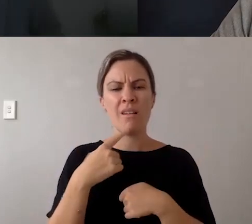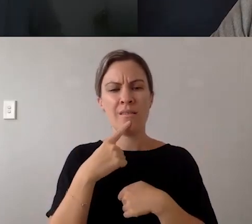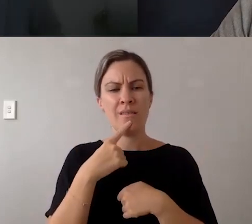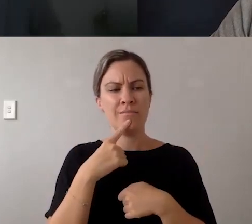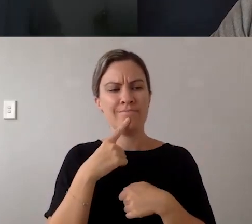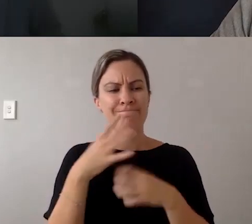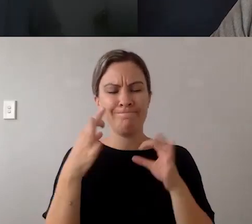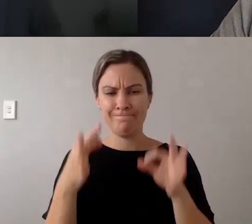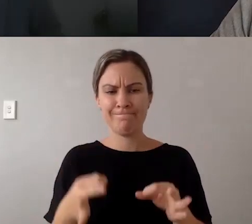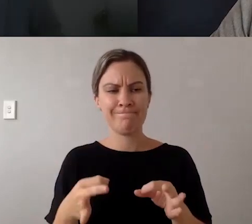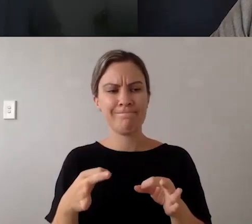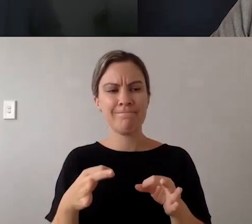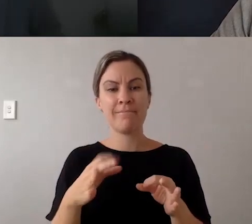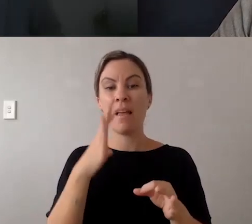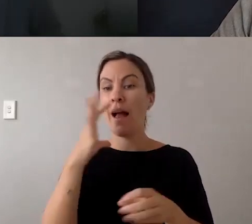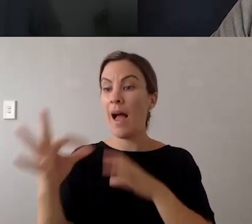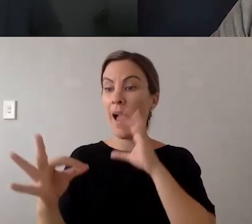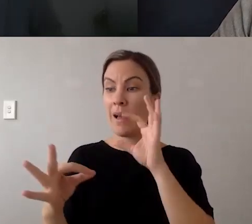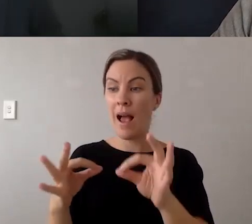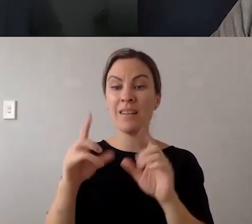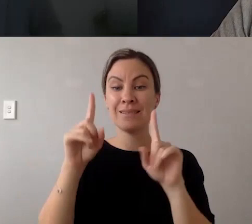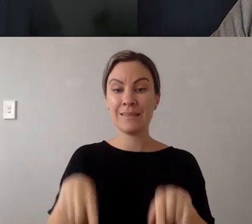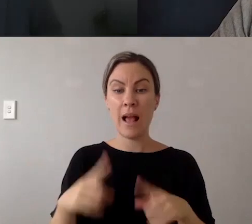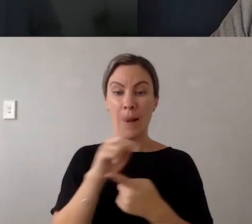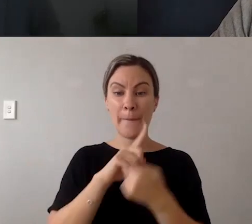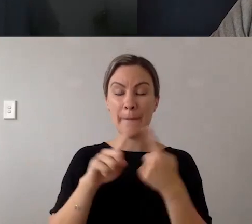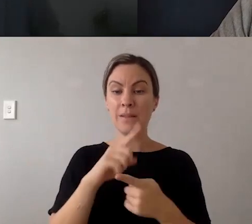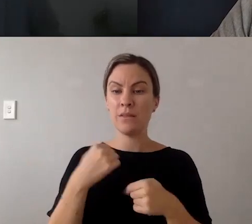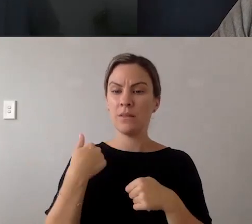morning asking how people were feeling and starting with how I was